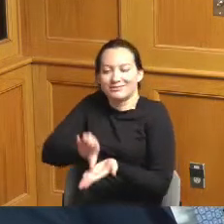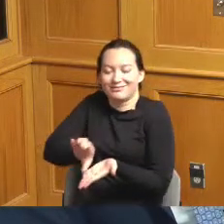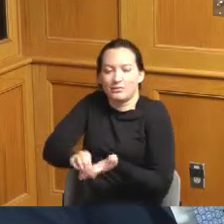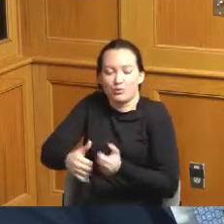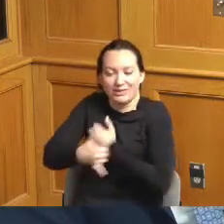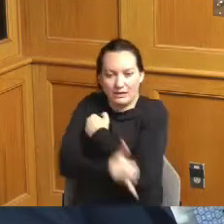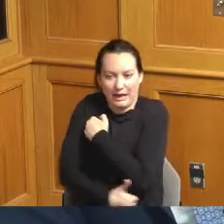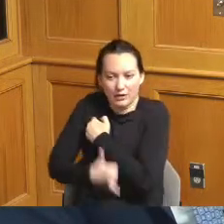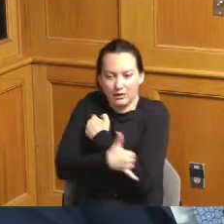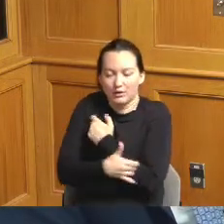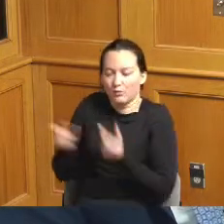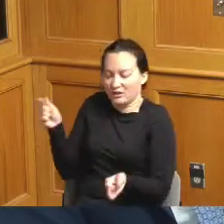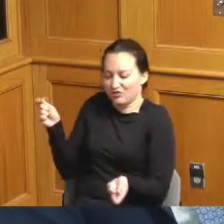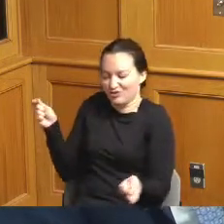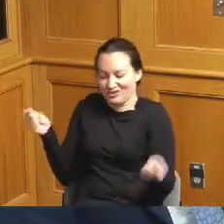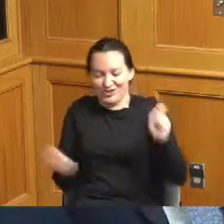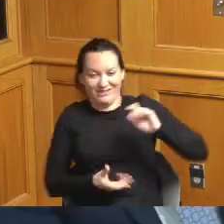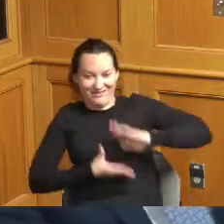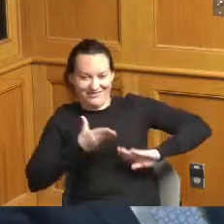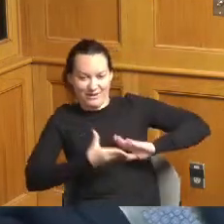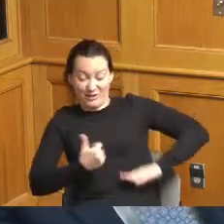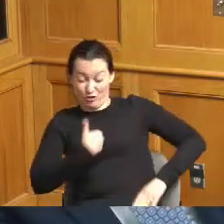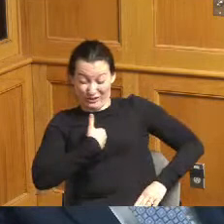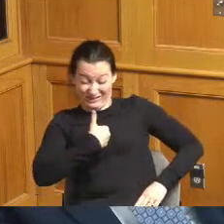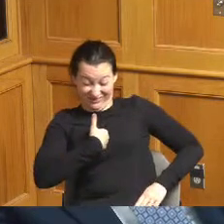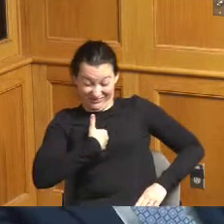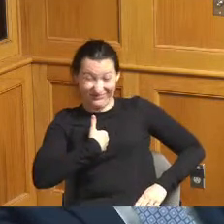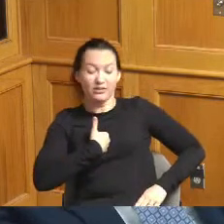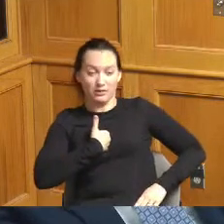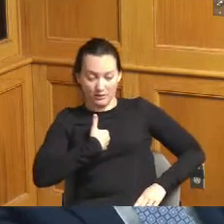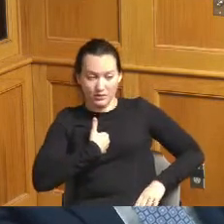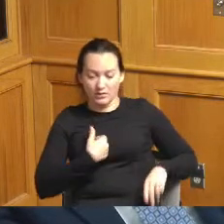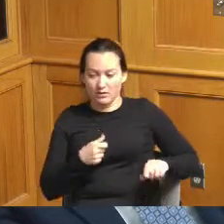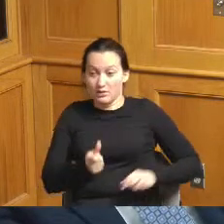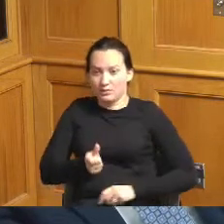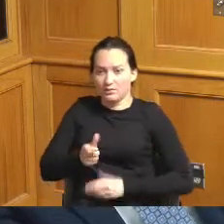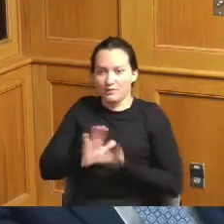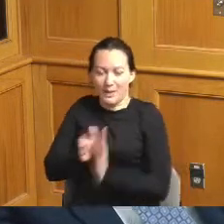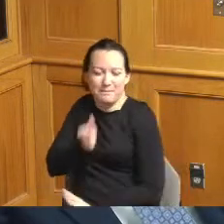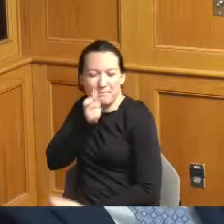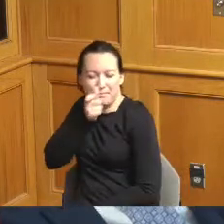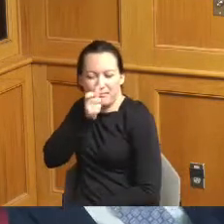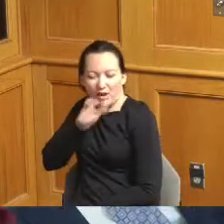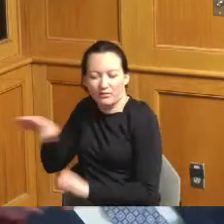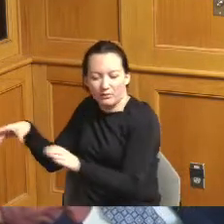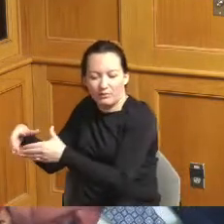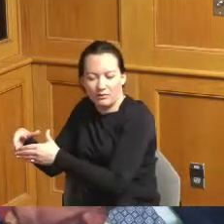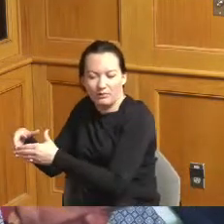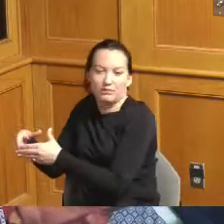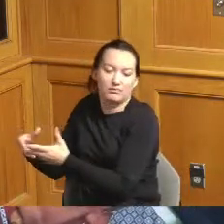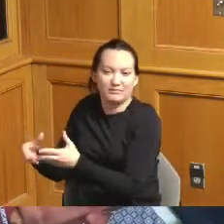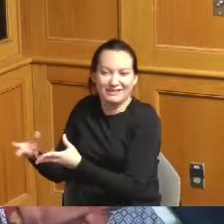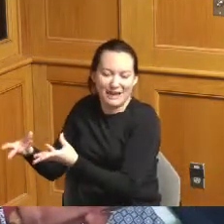as we transitioned from operating ourselves to privatizing it but that is gone out of the current